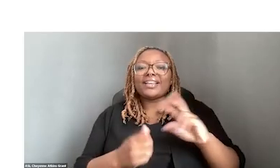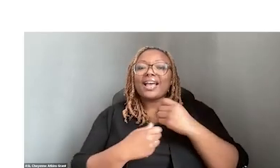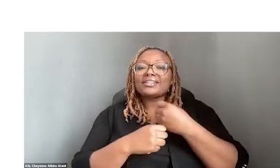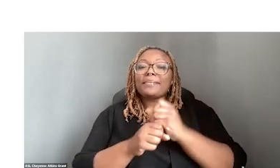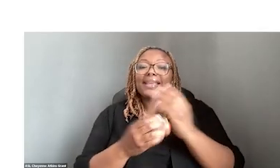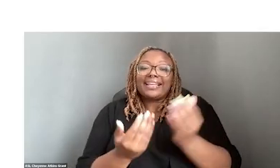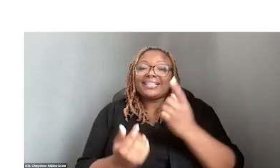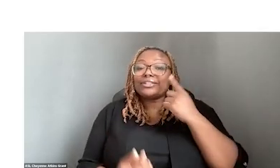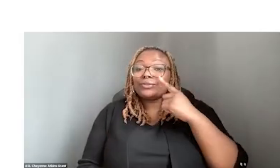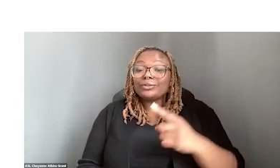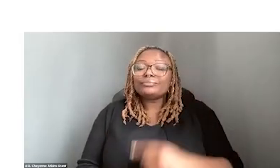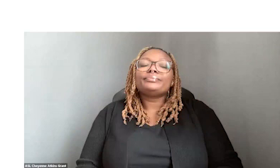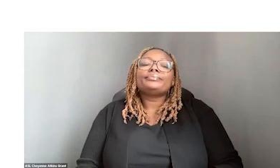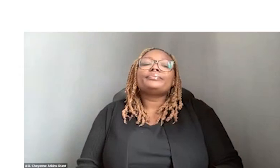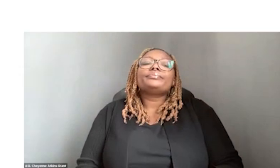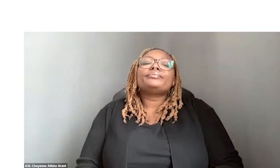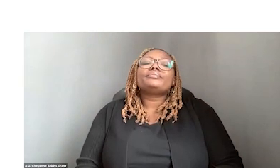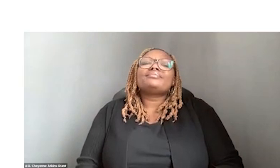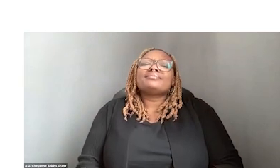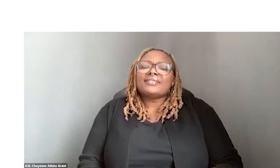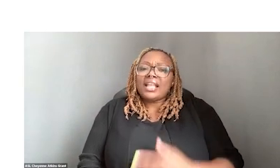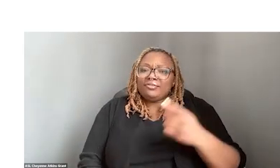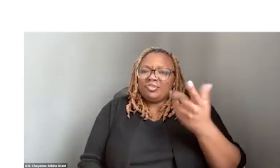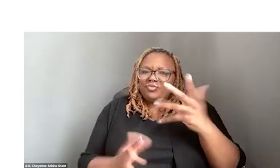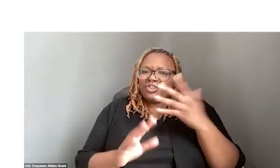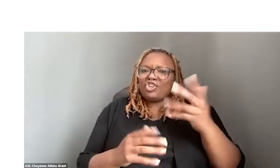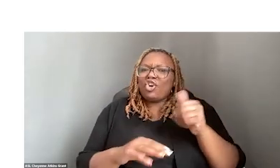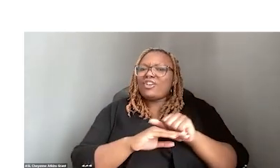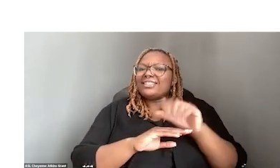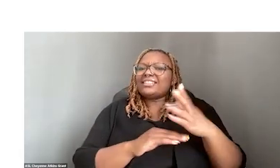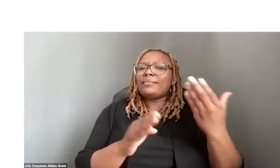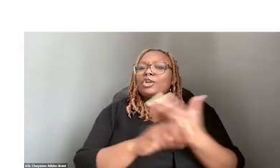So many of you, if you have been submitting new grant applications,